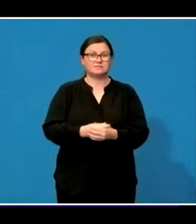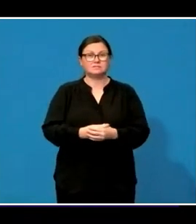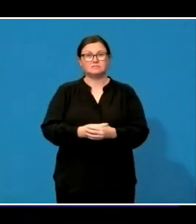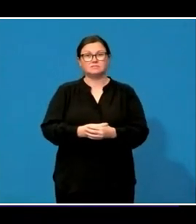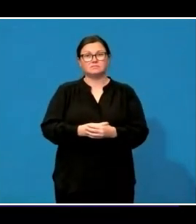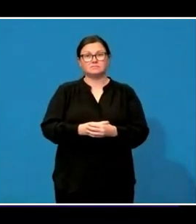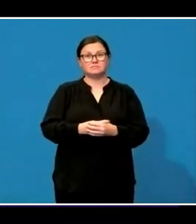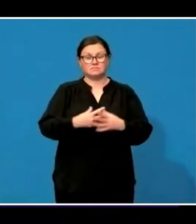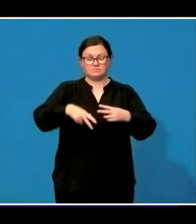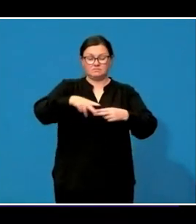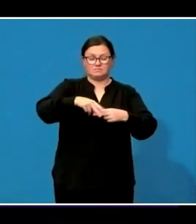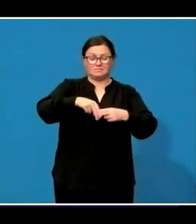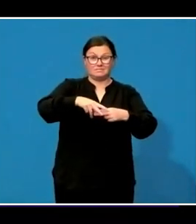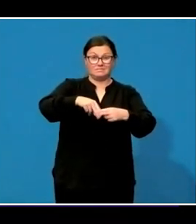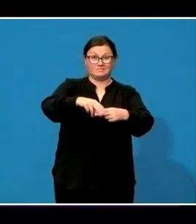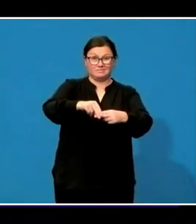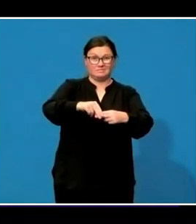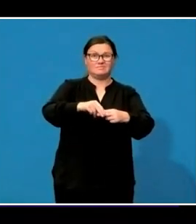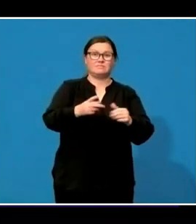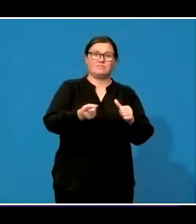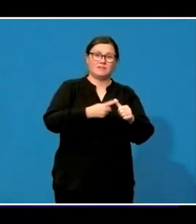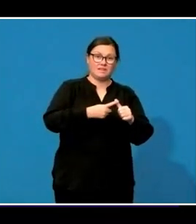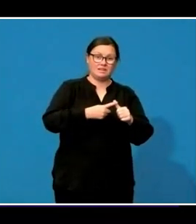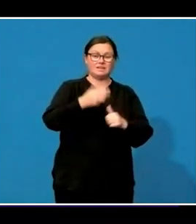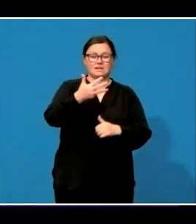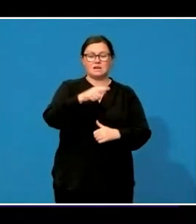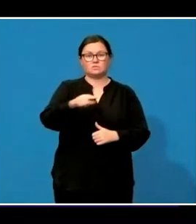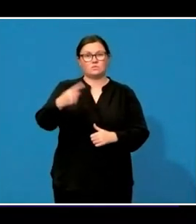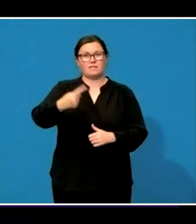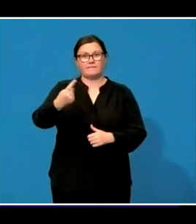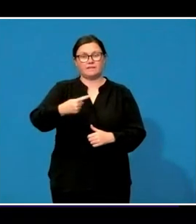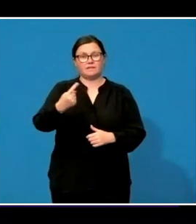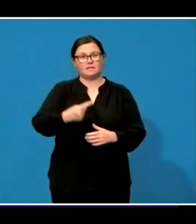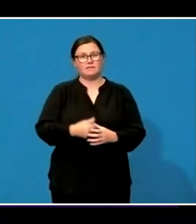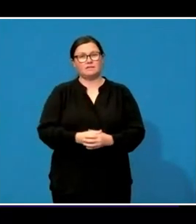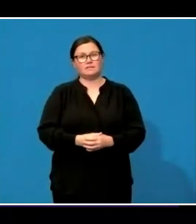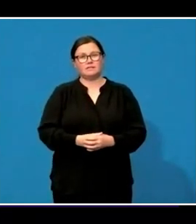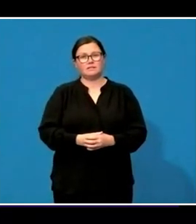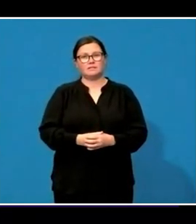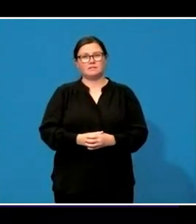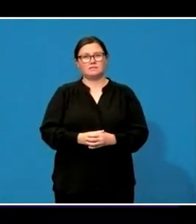Hearing Bundle A at tabs 9 to 11. Joan will make an affirmation. Thank you very much.